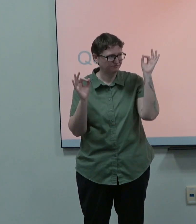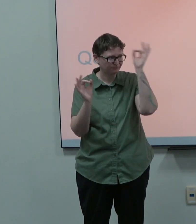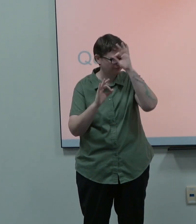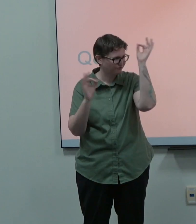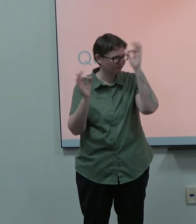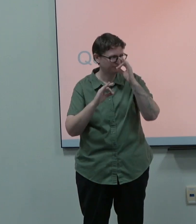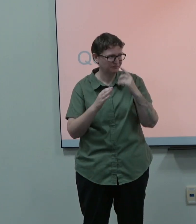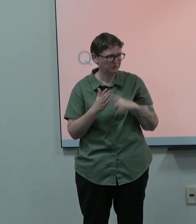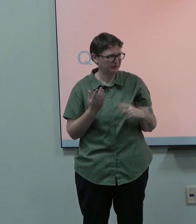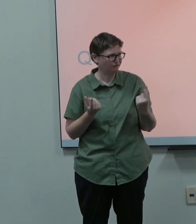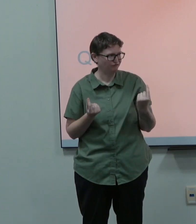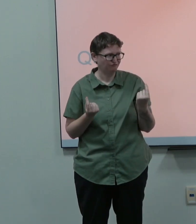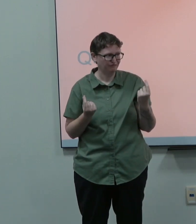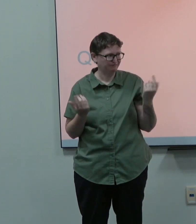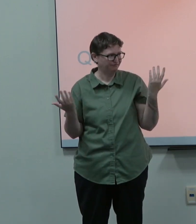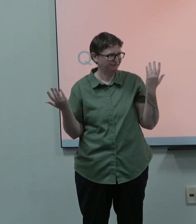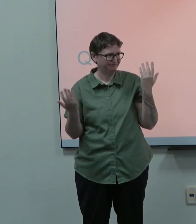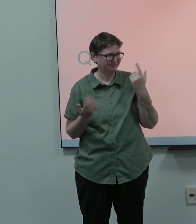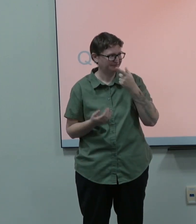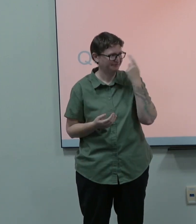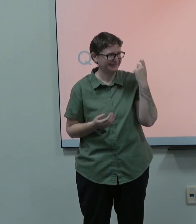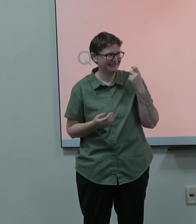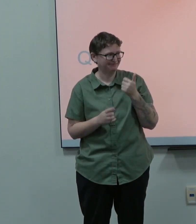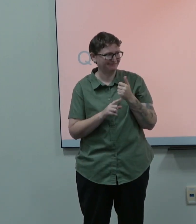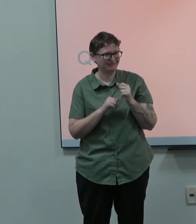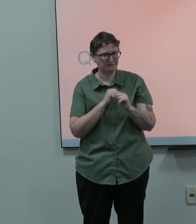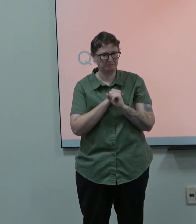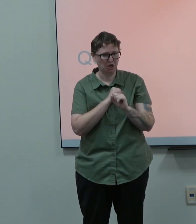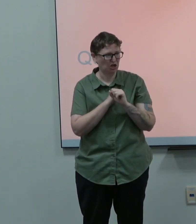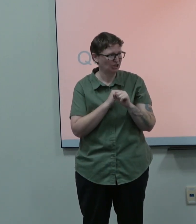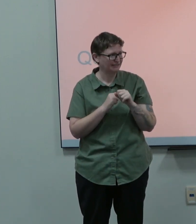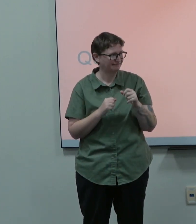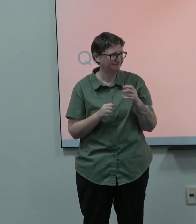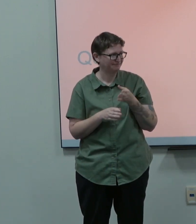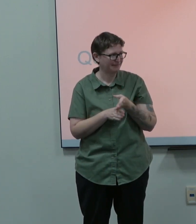I really had no idea what to do because I'm a marketing major